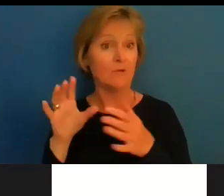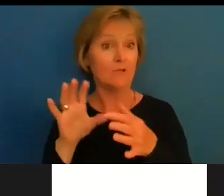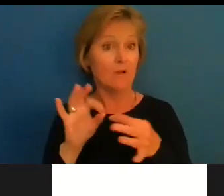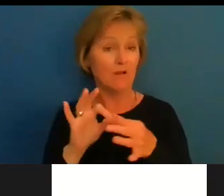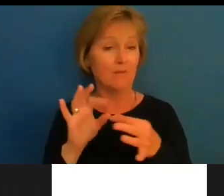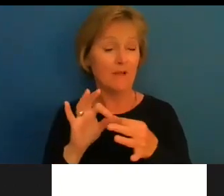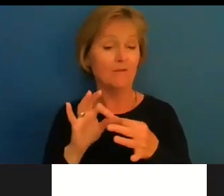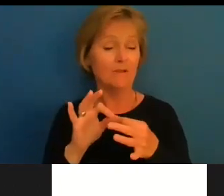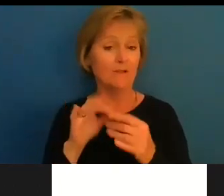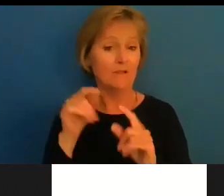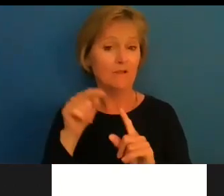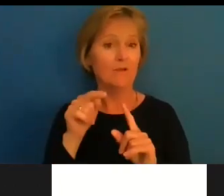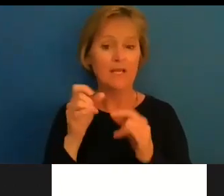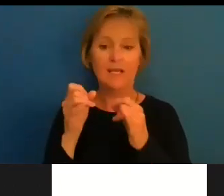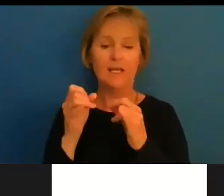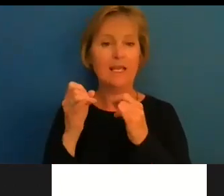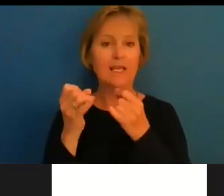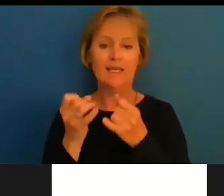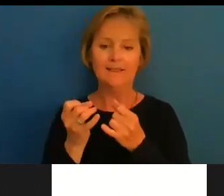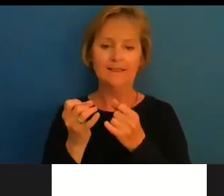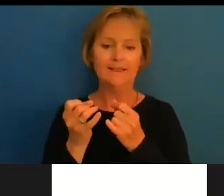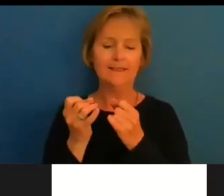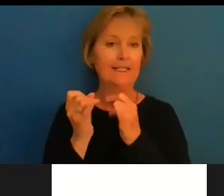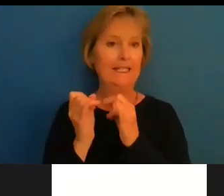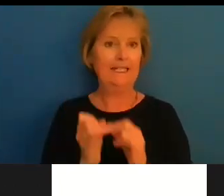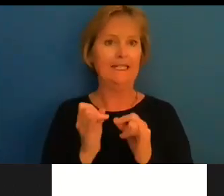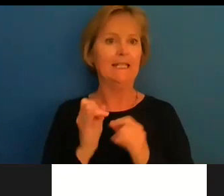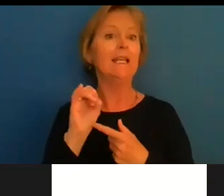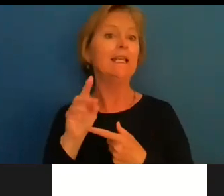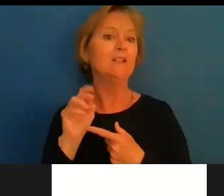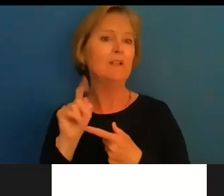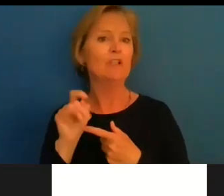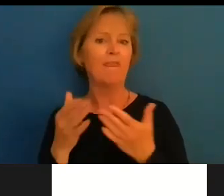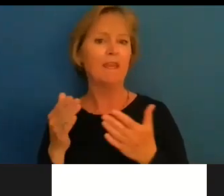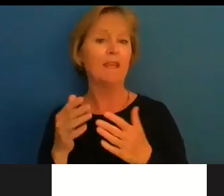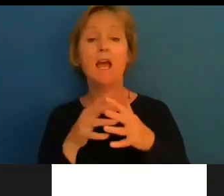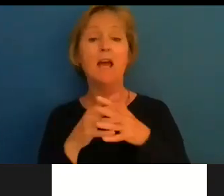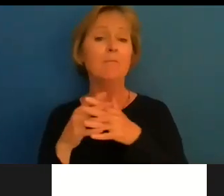is the whole individualistic thing. America is not a communal society.